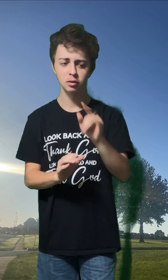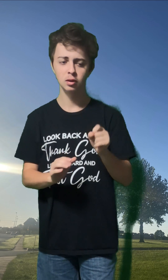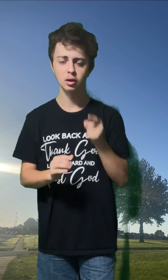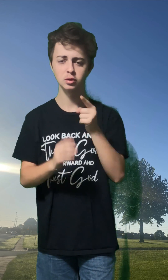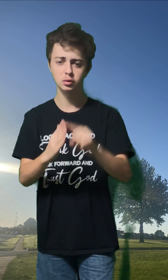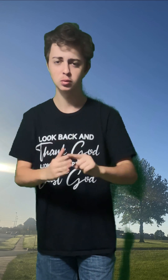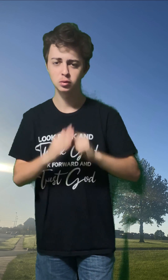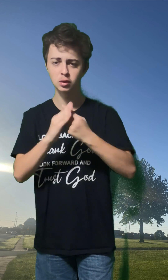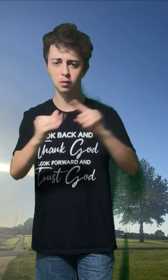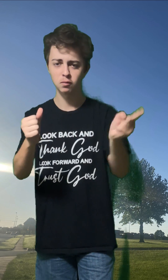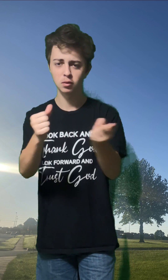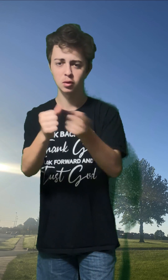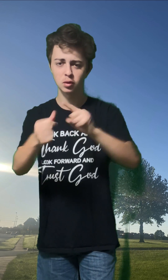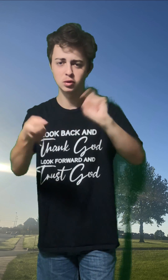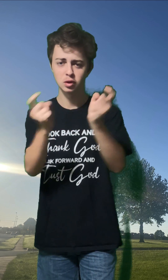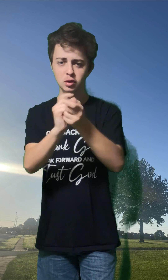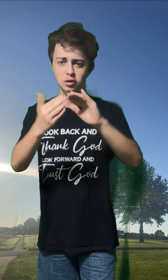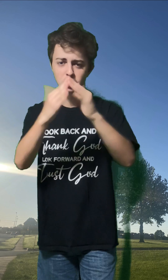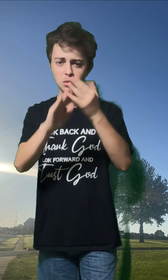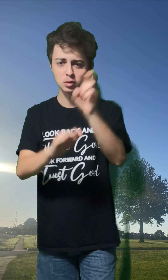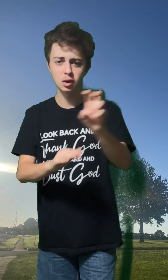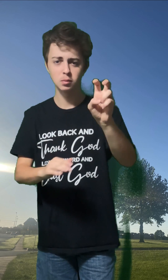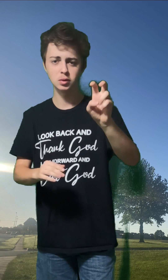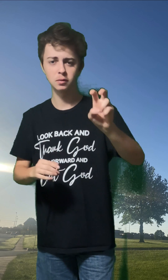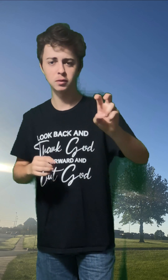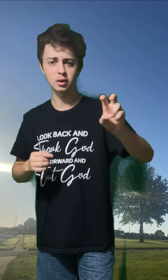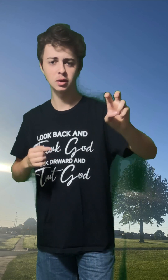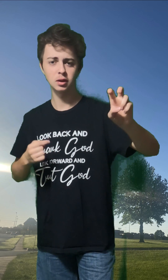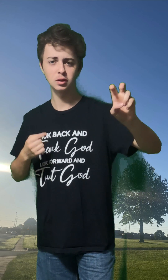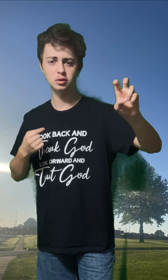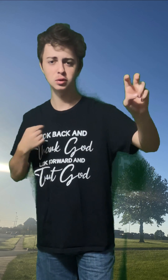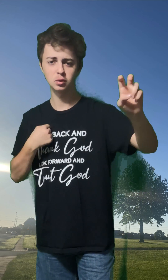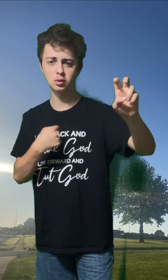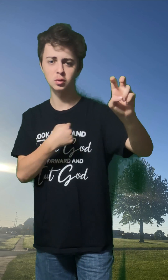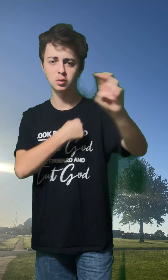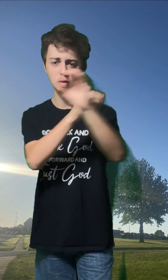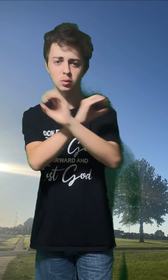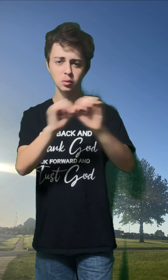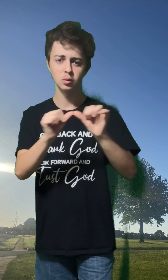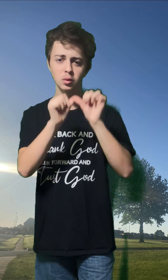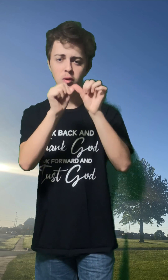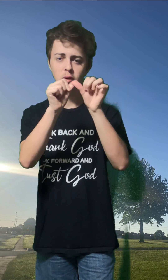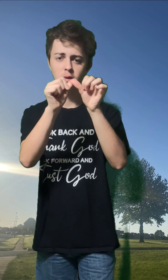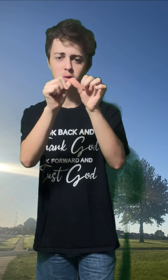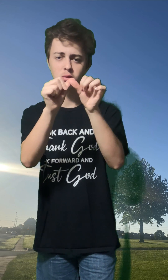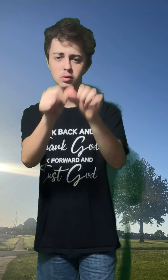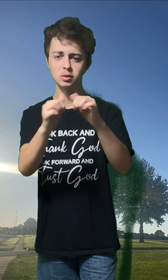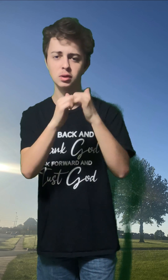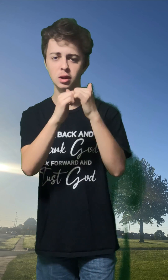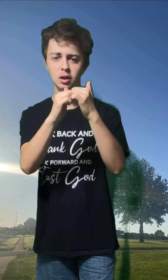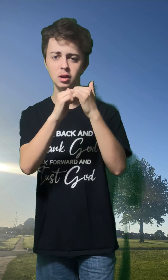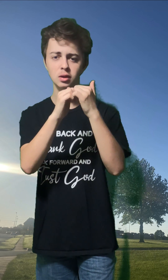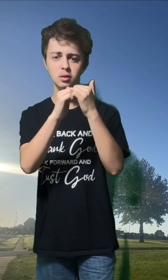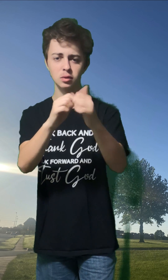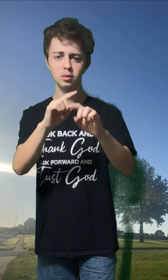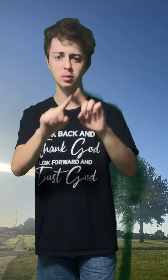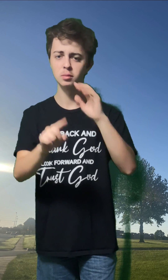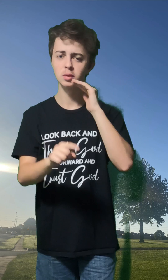Unless you jump first Change becomes an adventure We're no longer together